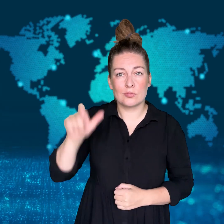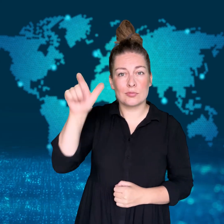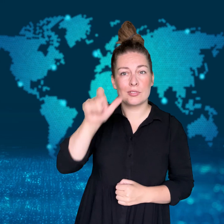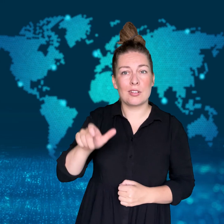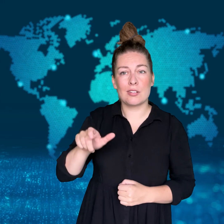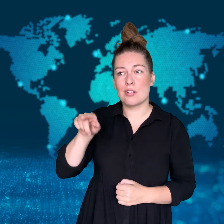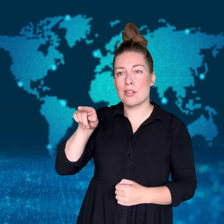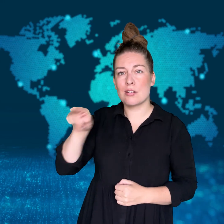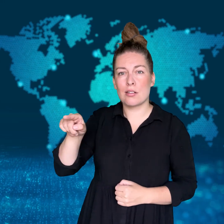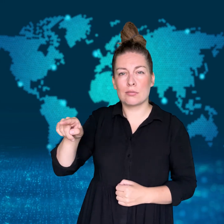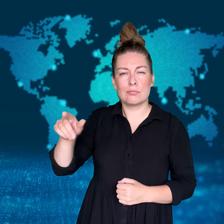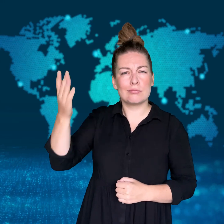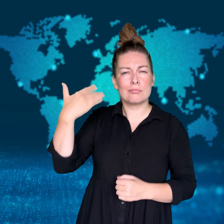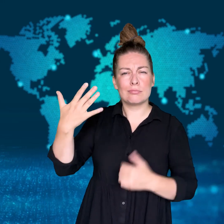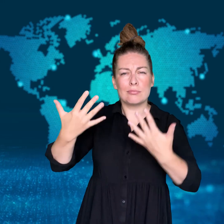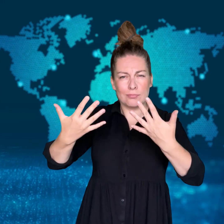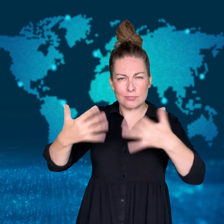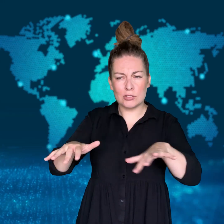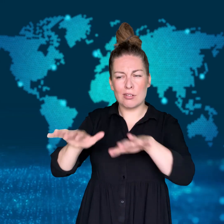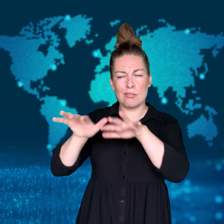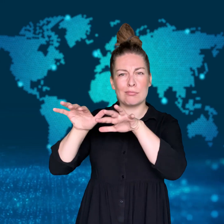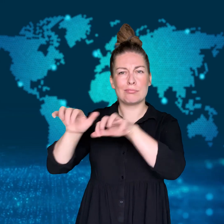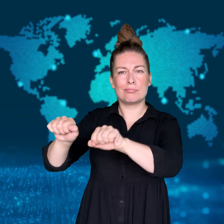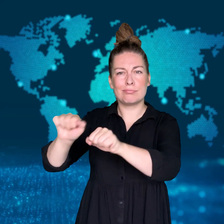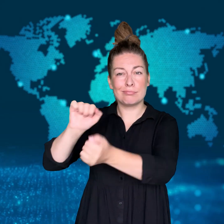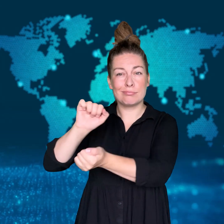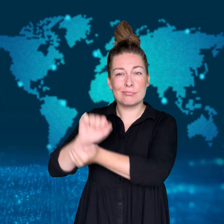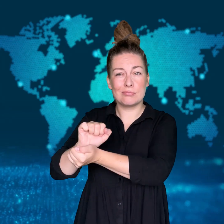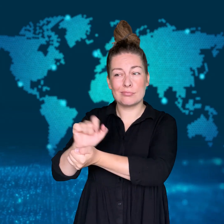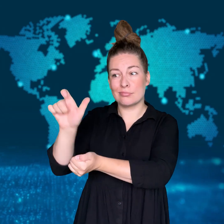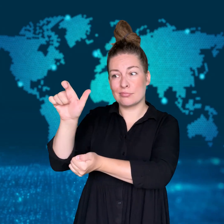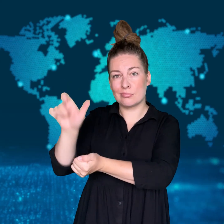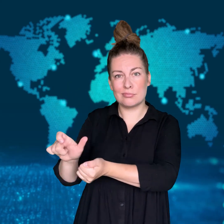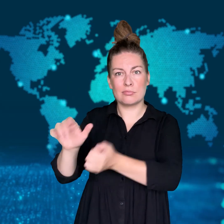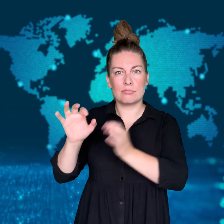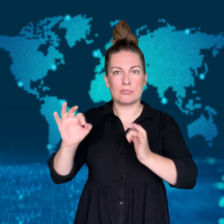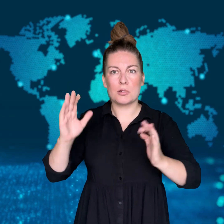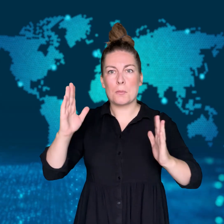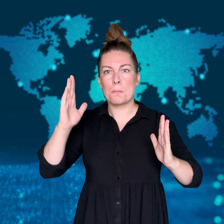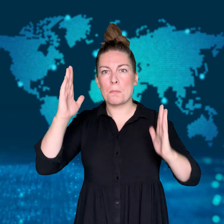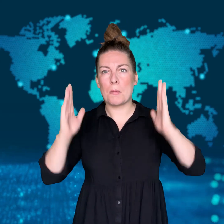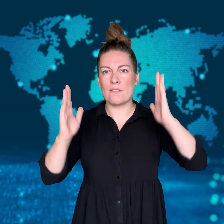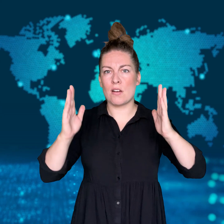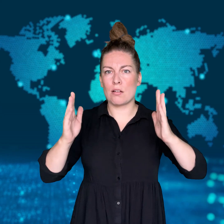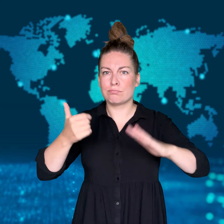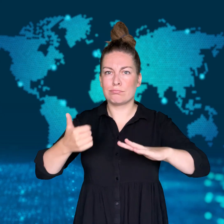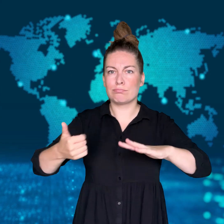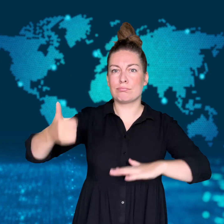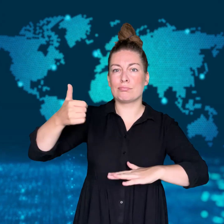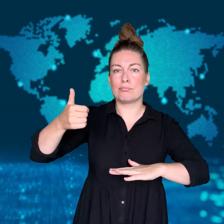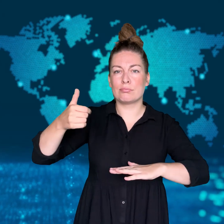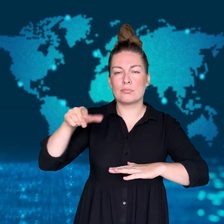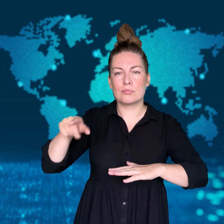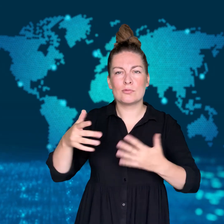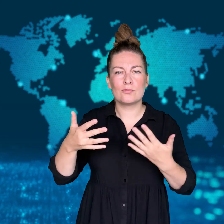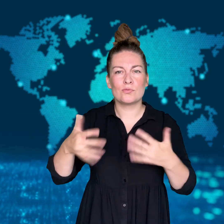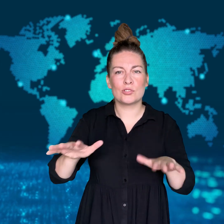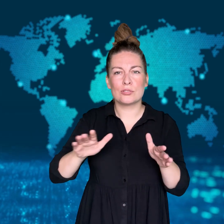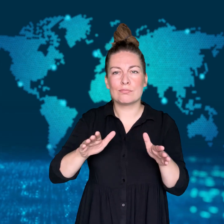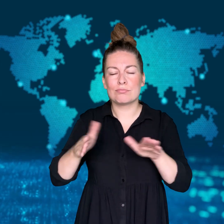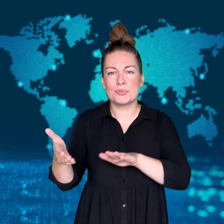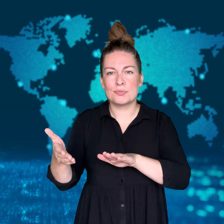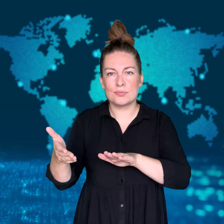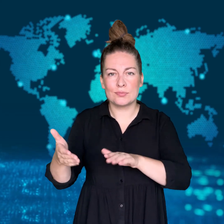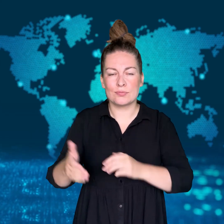Mafia boss dies in custody